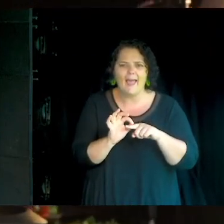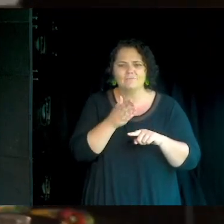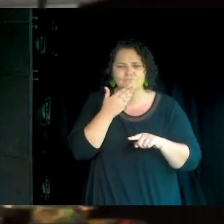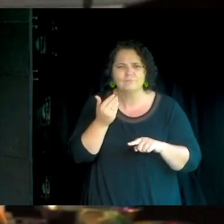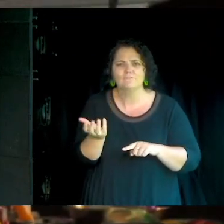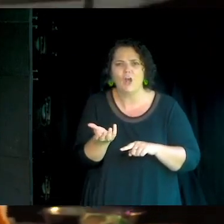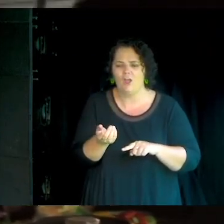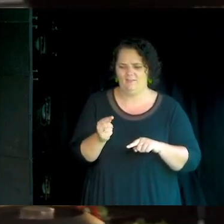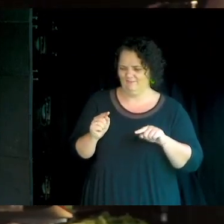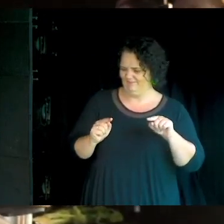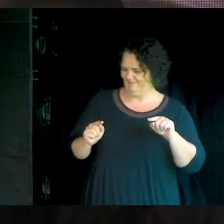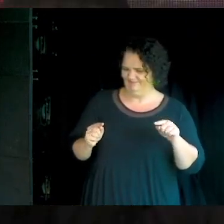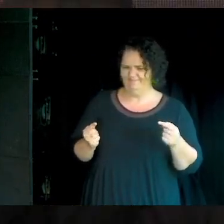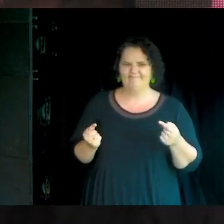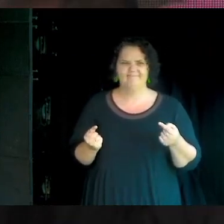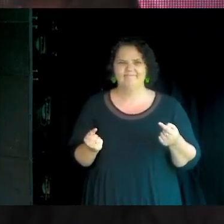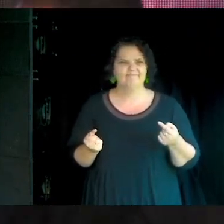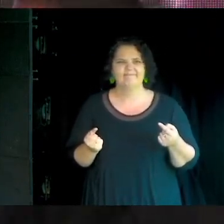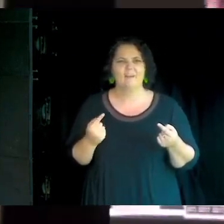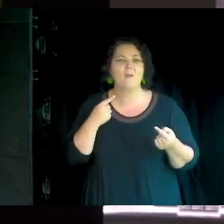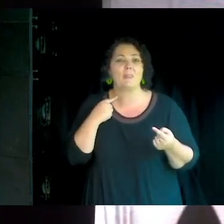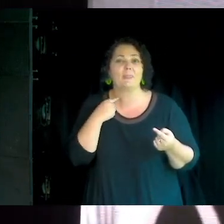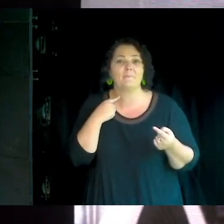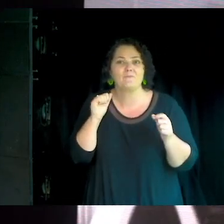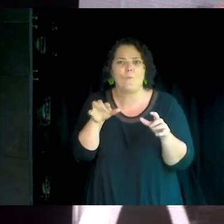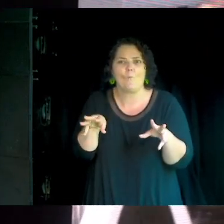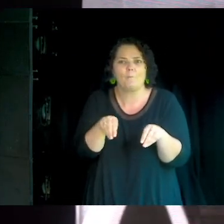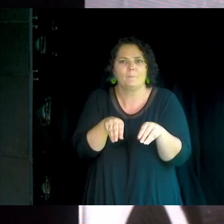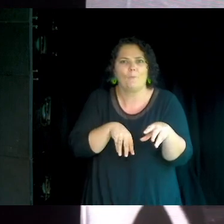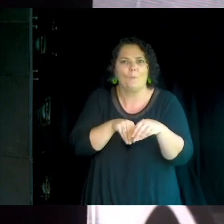see how the meat turns yeah they stick together really nicely so they stick together very nicely